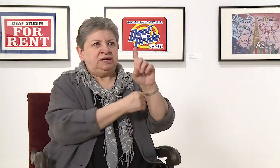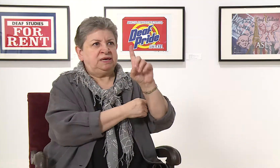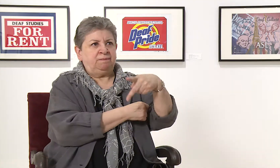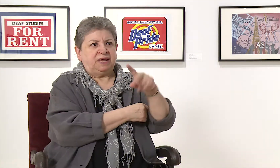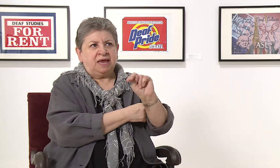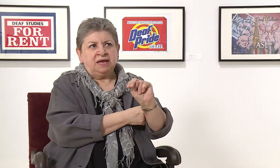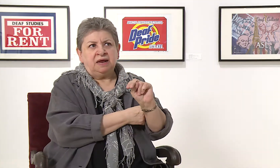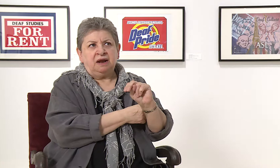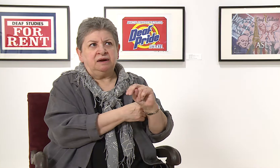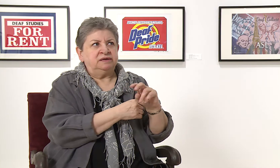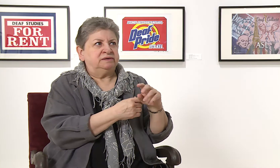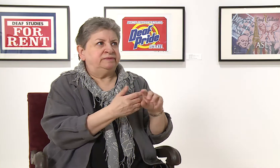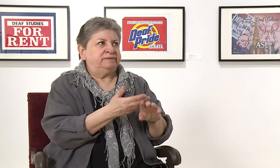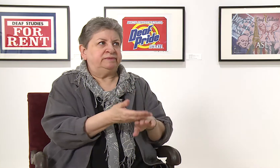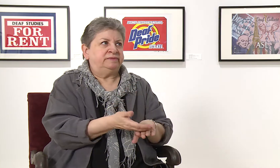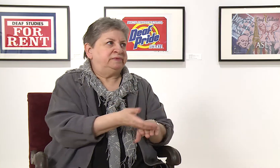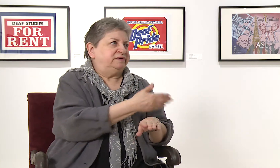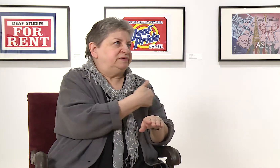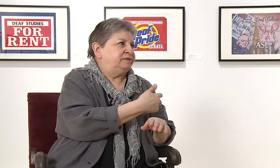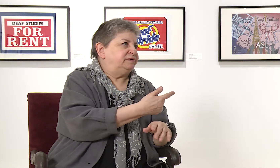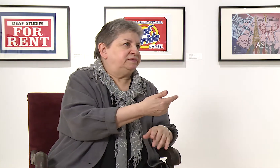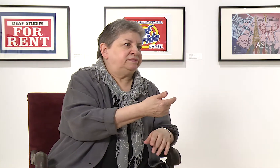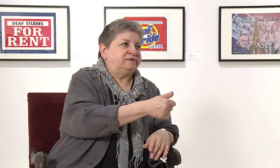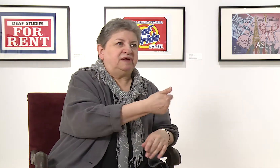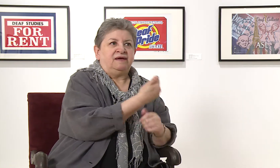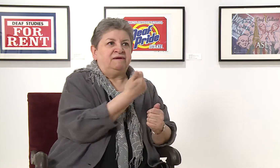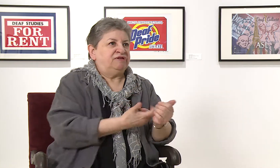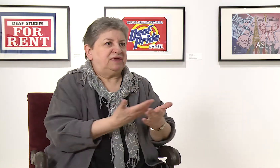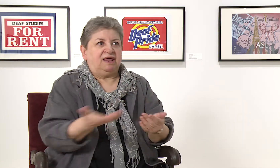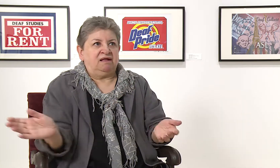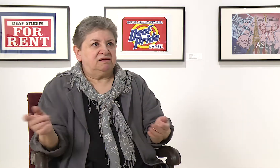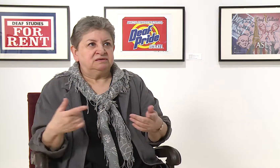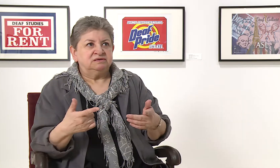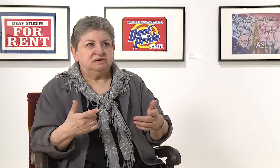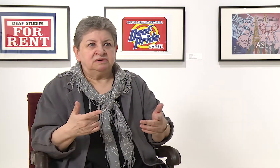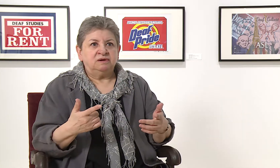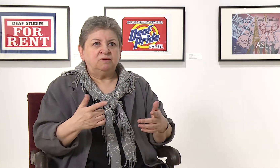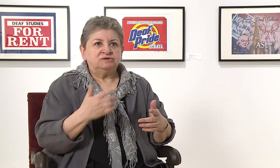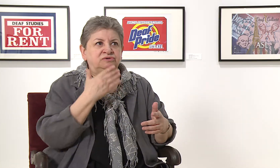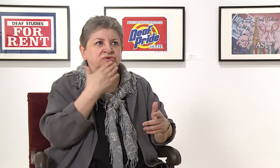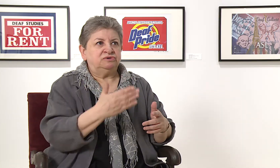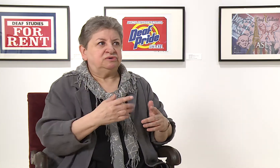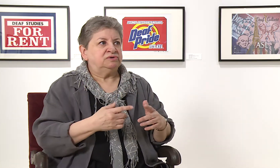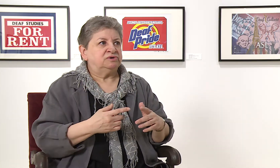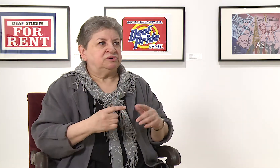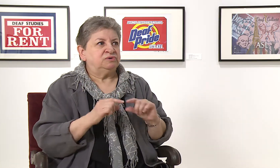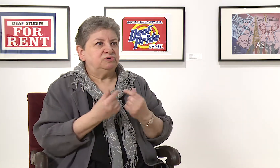and educational scene long before Deaf President Now, before everything else, really.